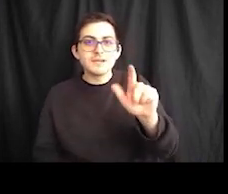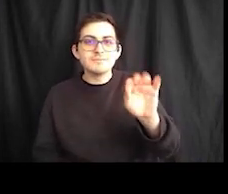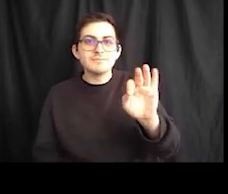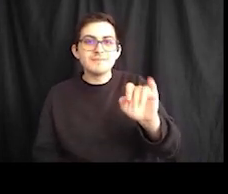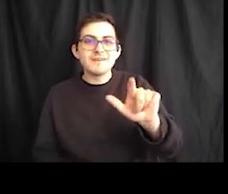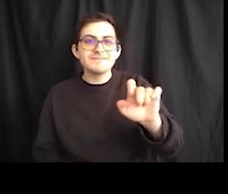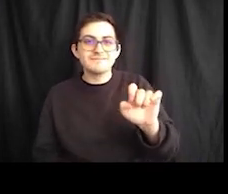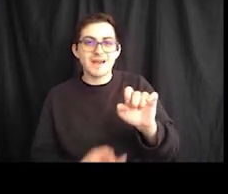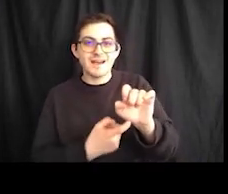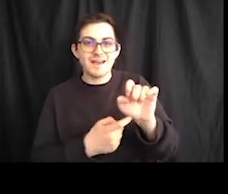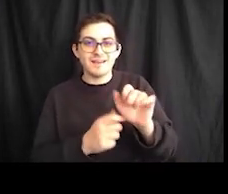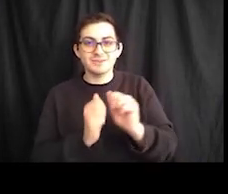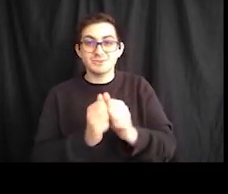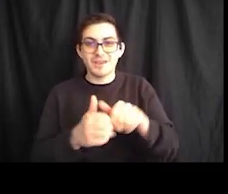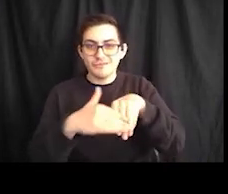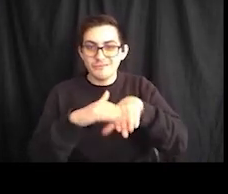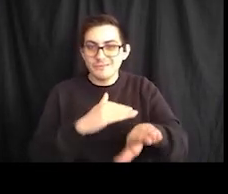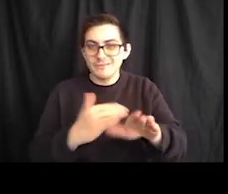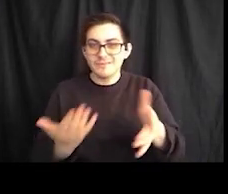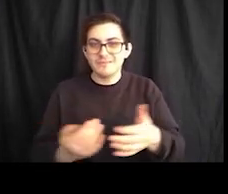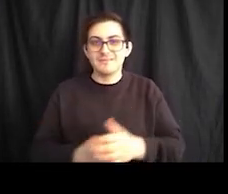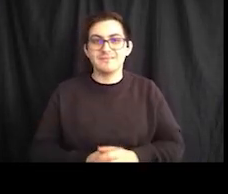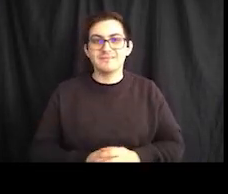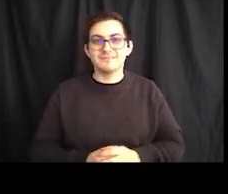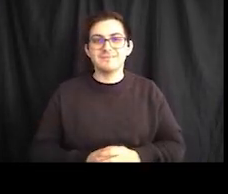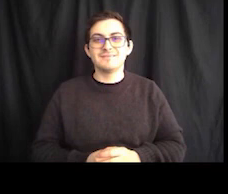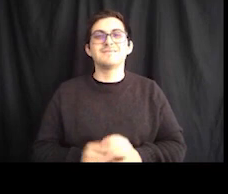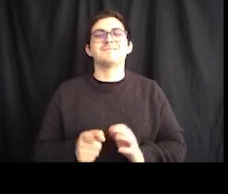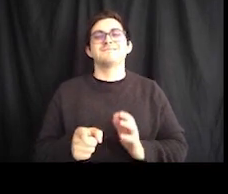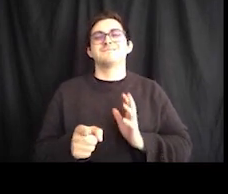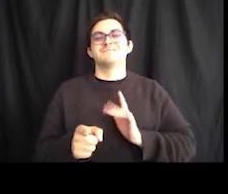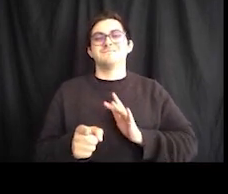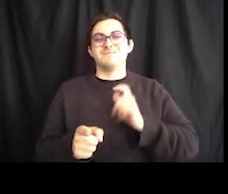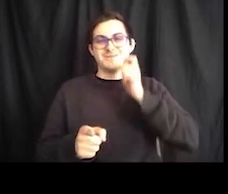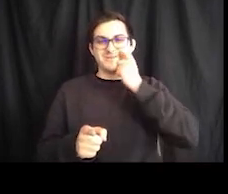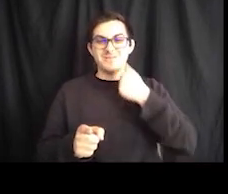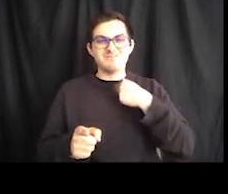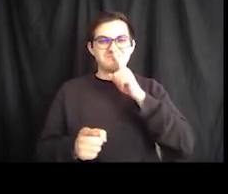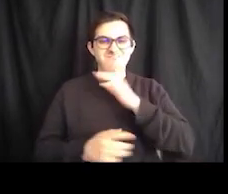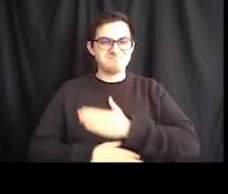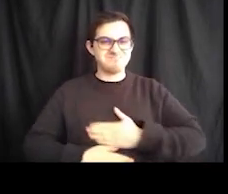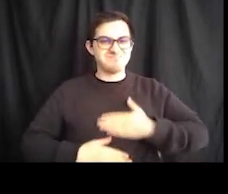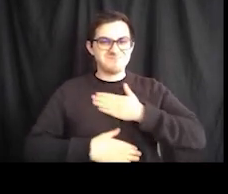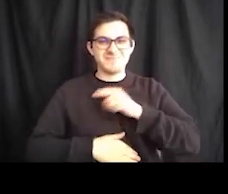Cool I really love activities like this, I know Namika's file is for brand personalities,